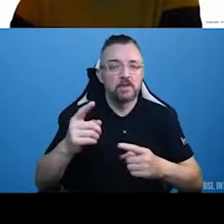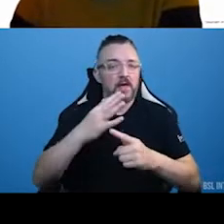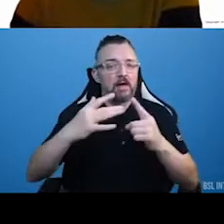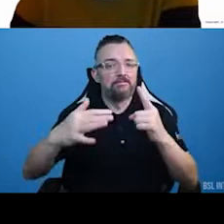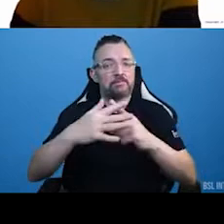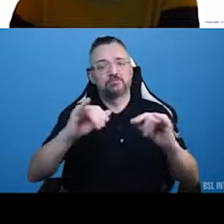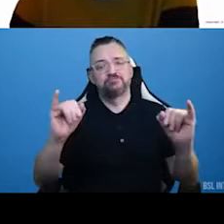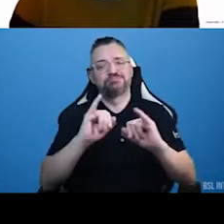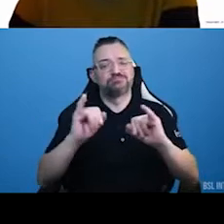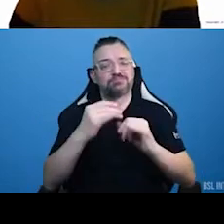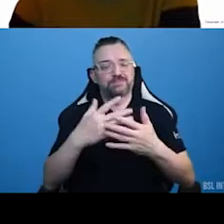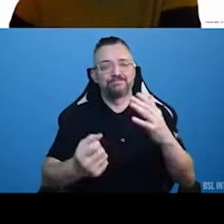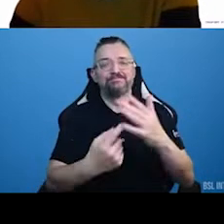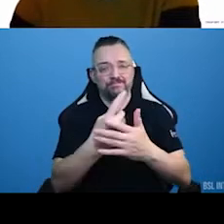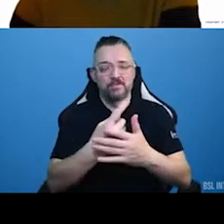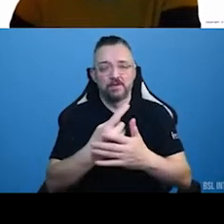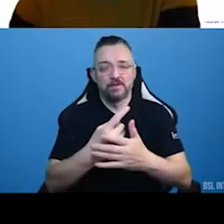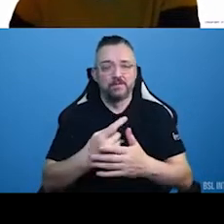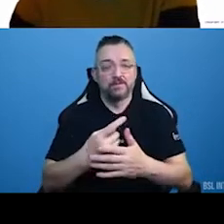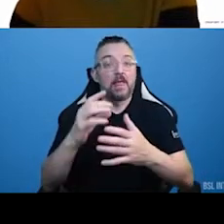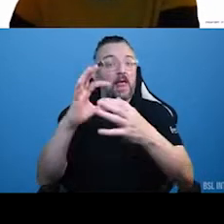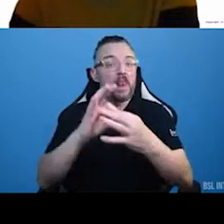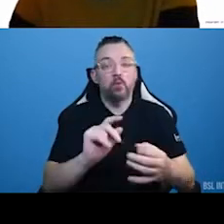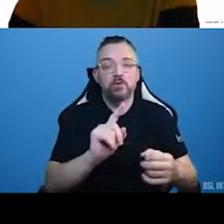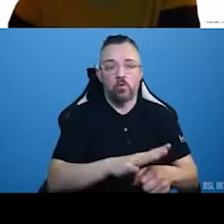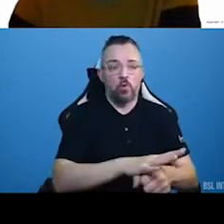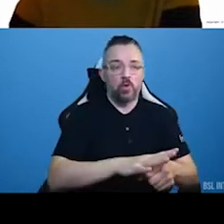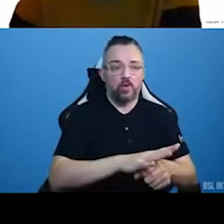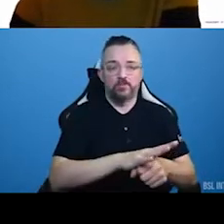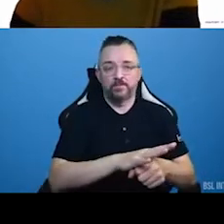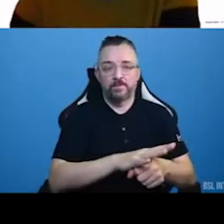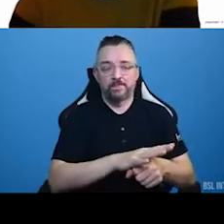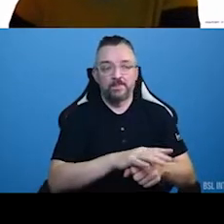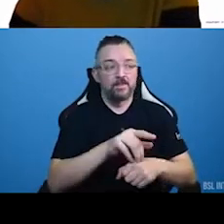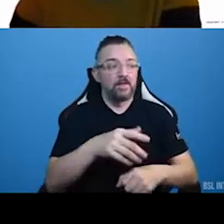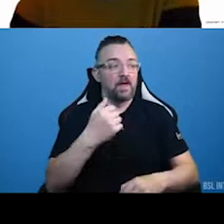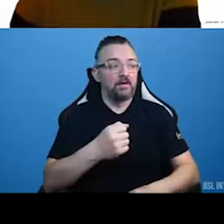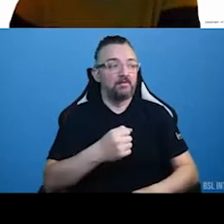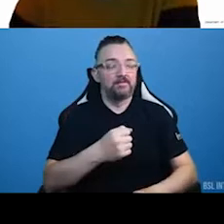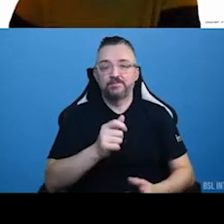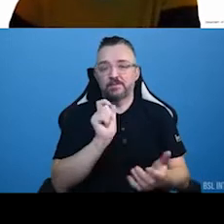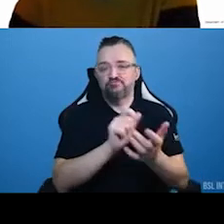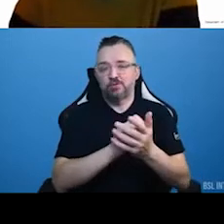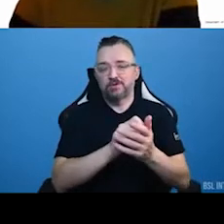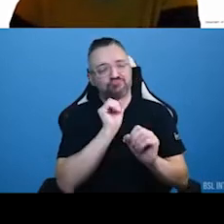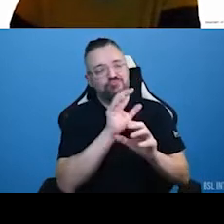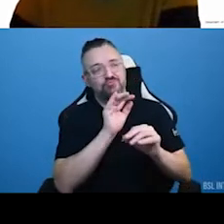that we find ourselves in, at a local level. They presented products, they presented ideas, they presented designs,